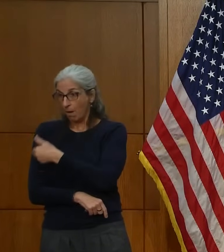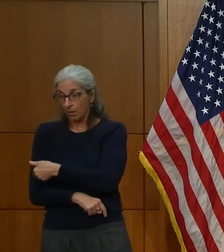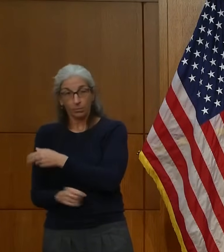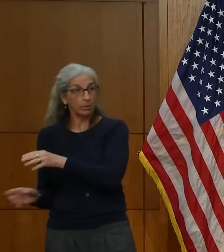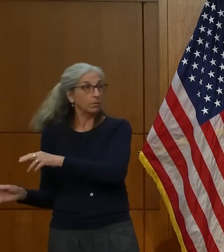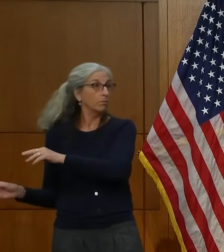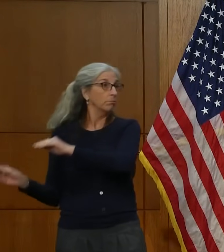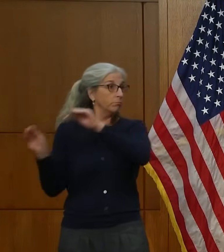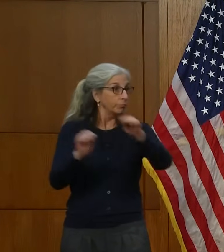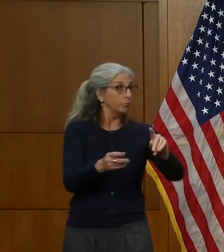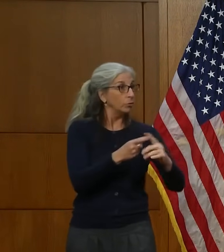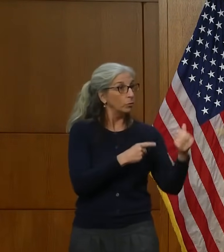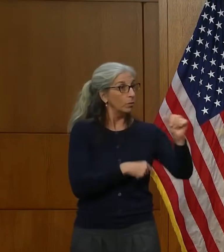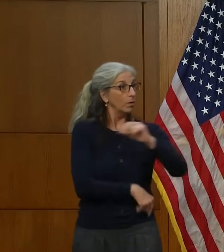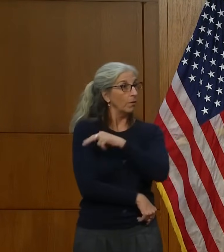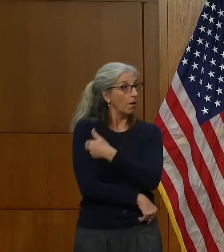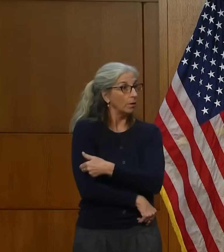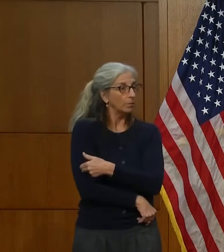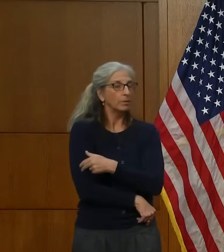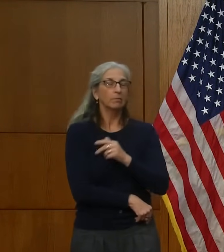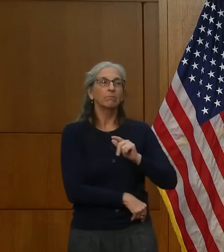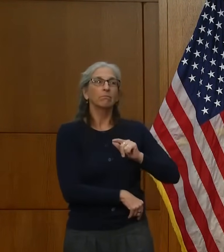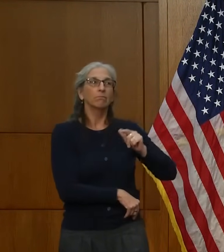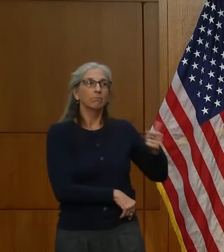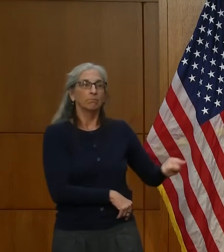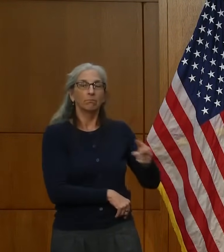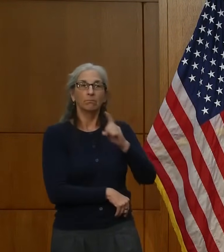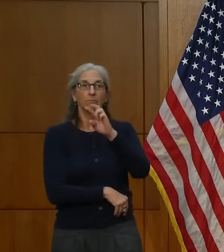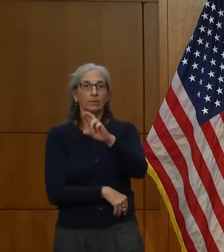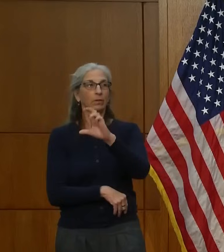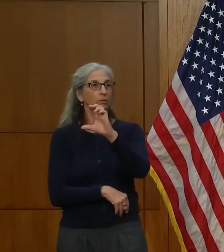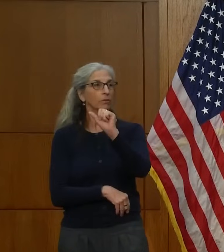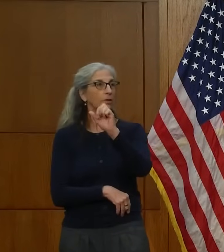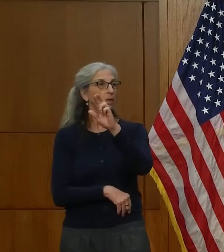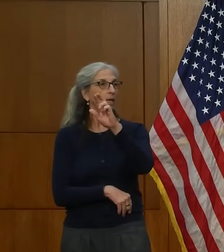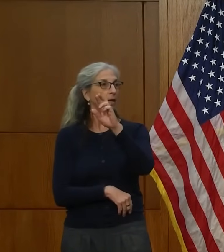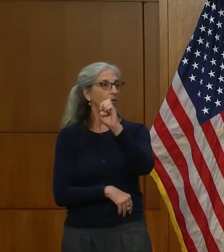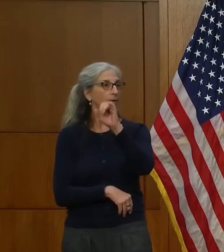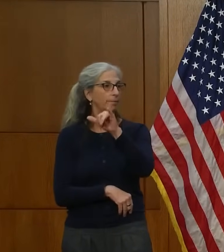SOME PATIENTS FROM THEIR HOME HOSPITAL SYSTEM? OUTSIDE THAT